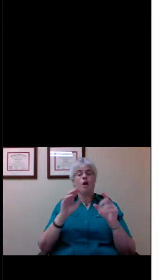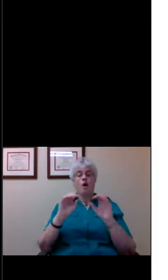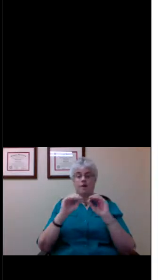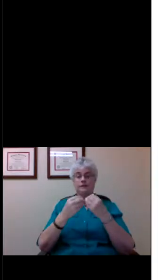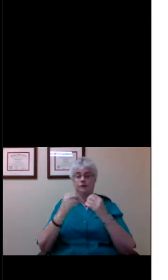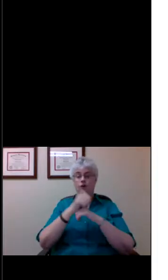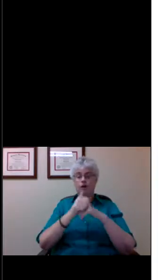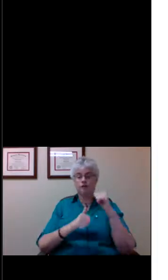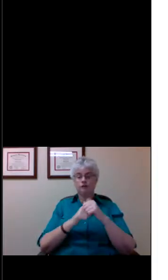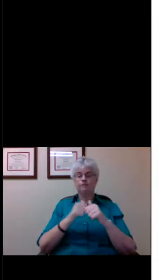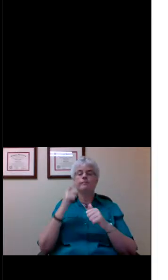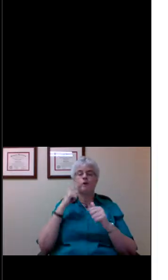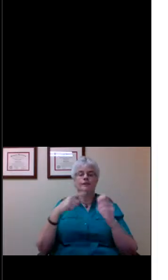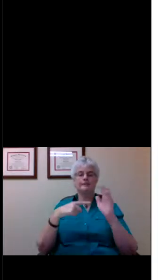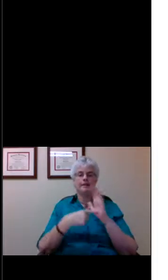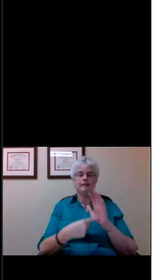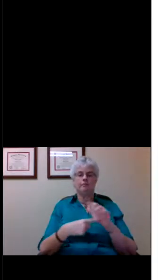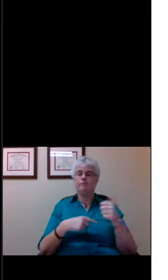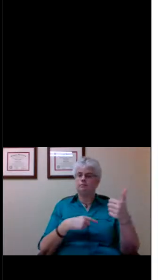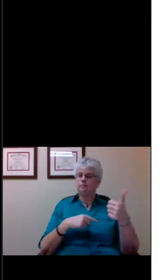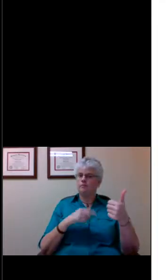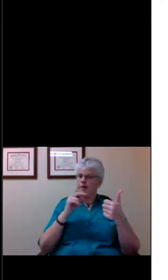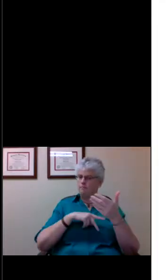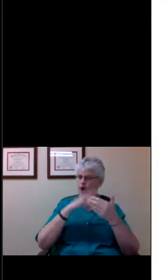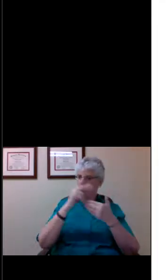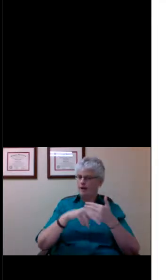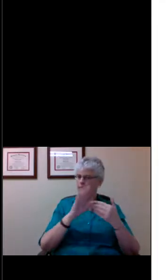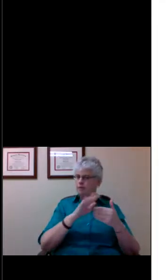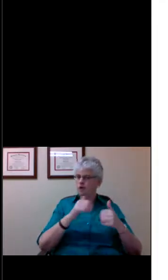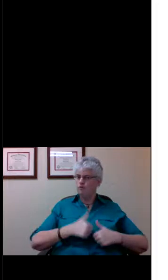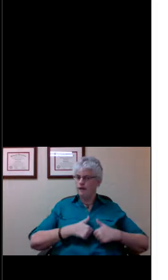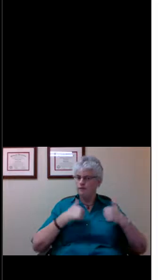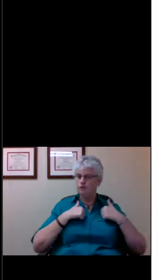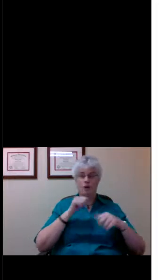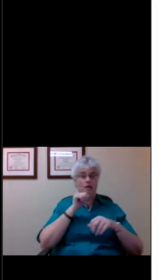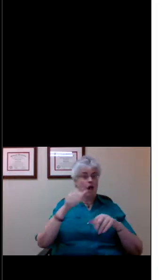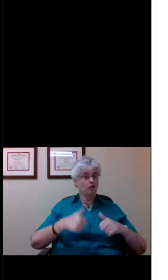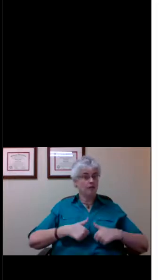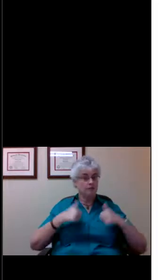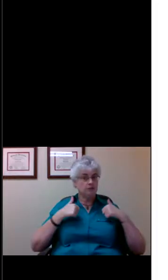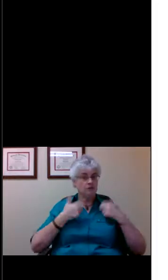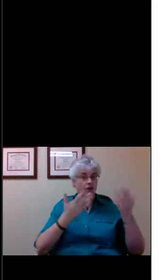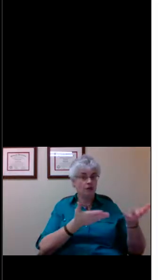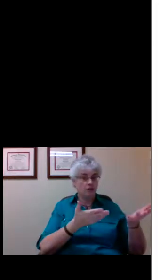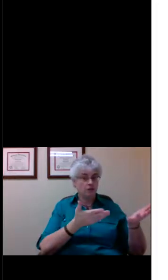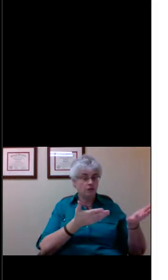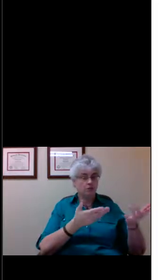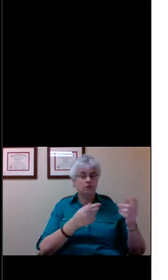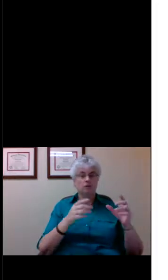needed. The organizational structure, for example, was their program